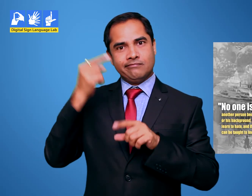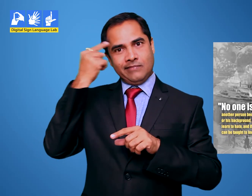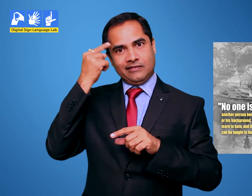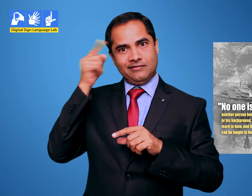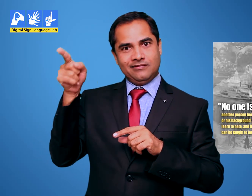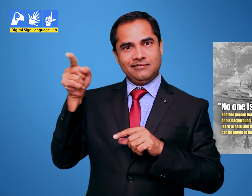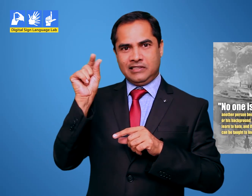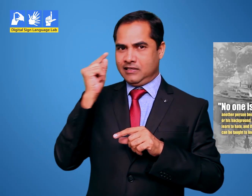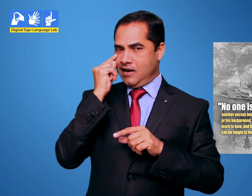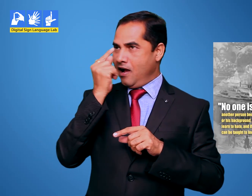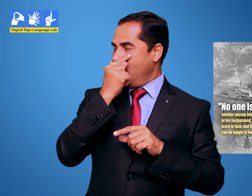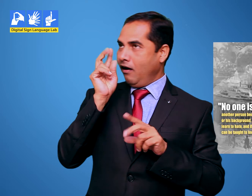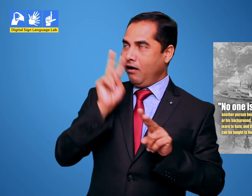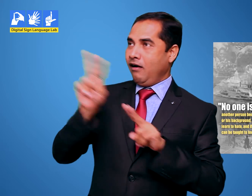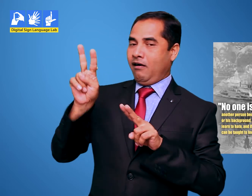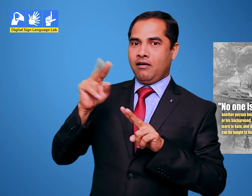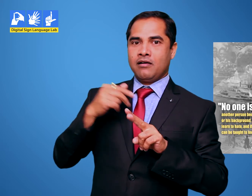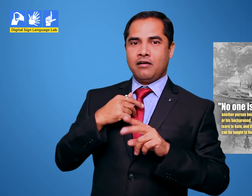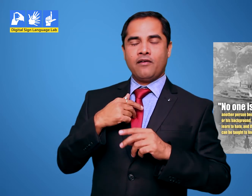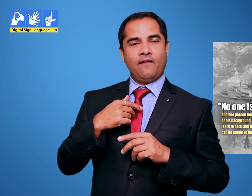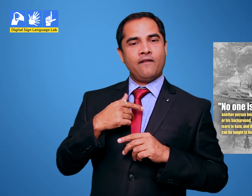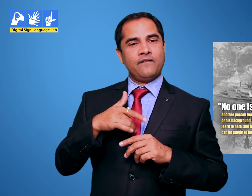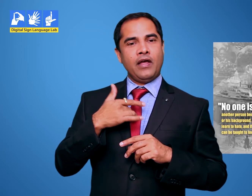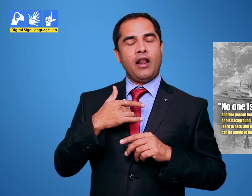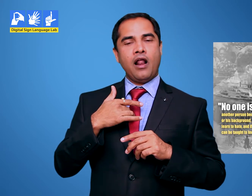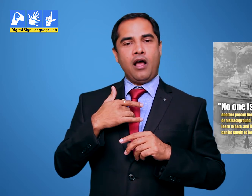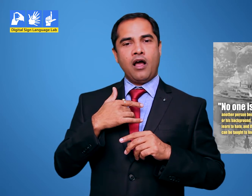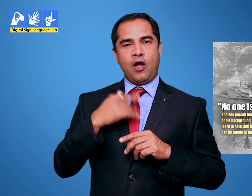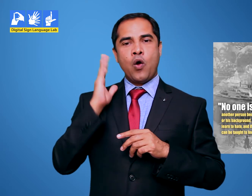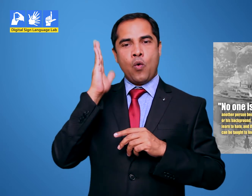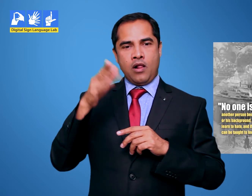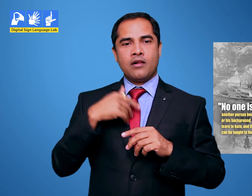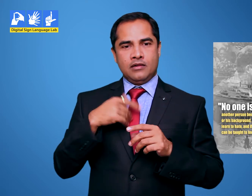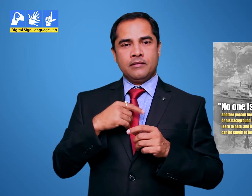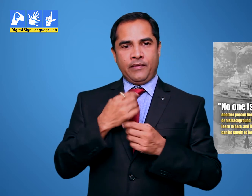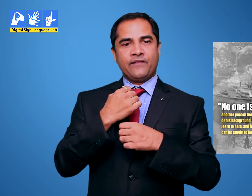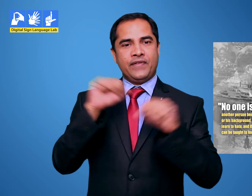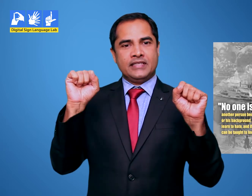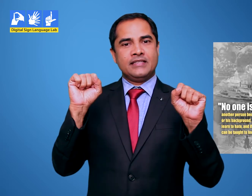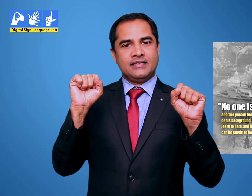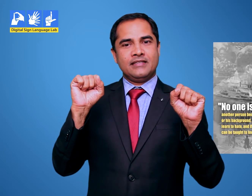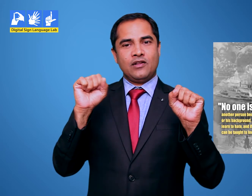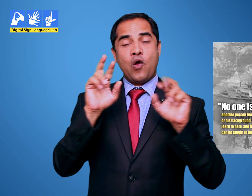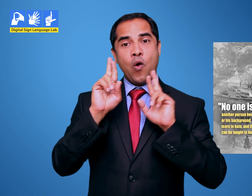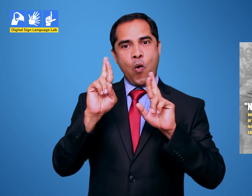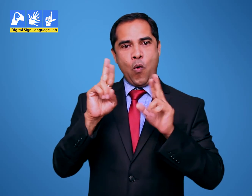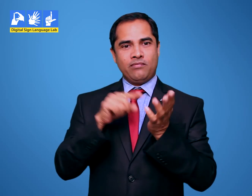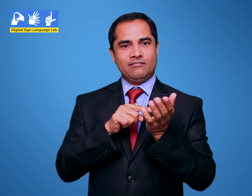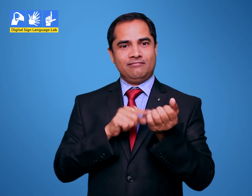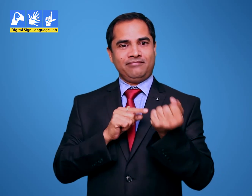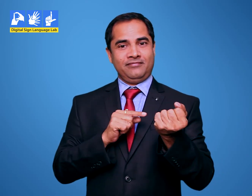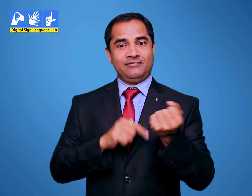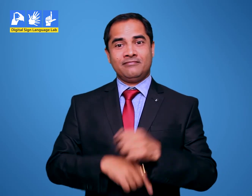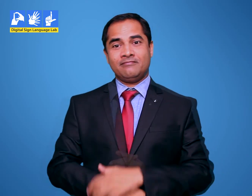in one of the guards, perhaps just for a second, but it was enough to reassure me